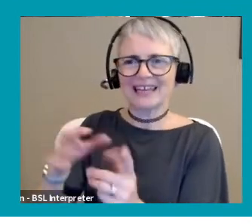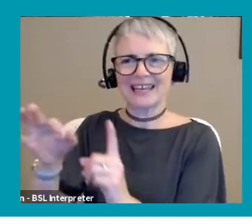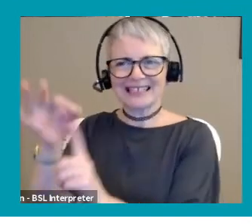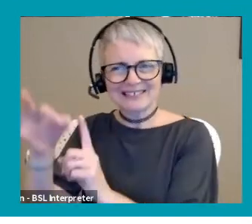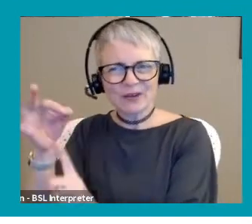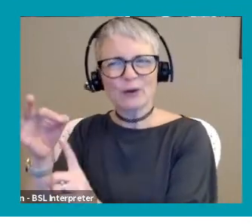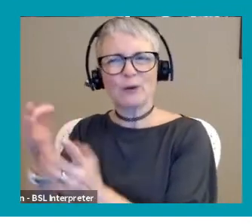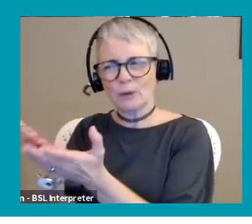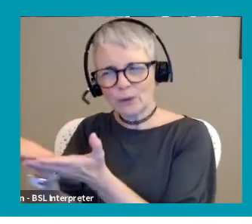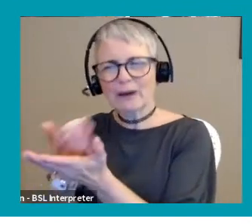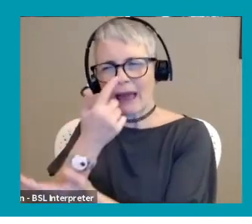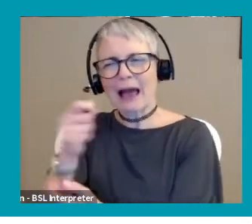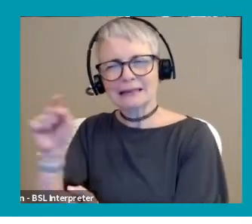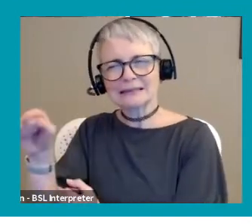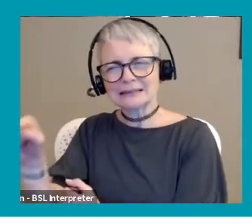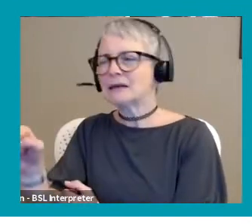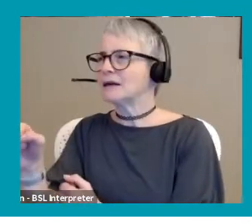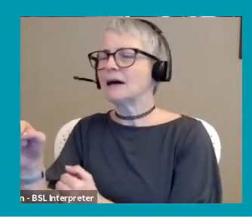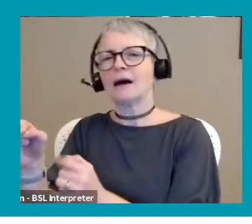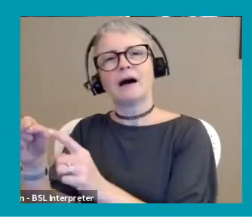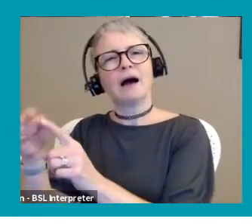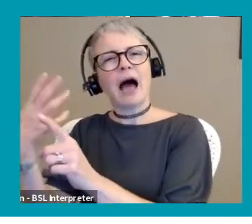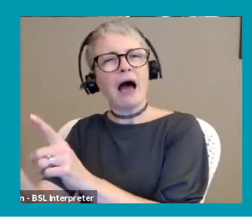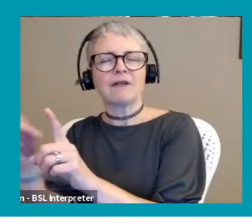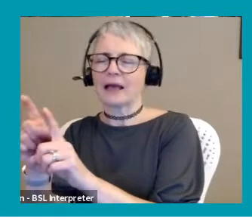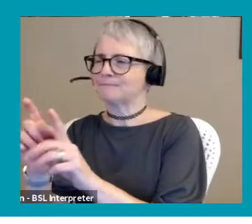They often have a specialism, they usually have a specialist area.